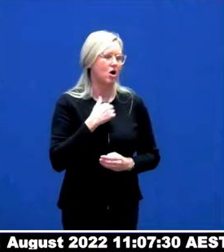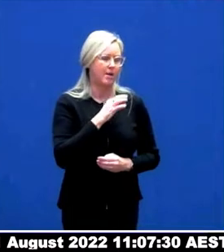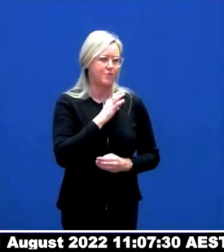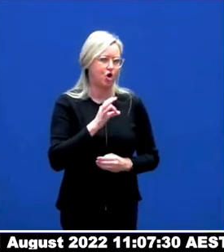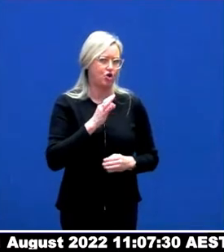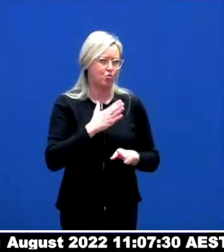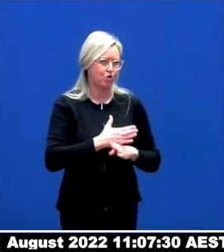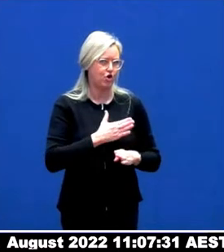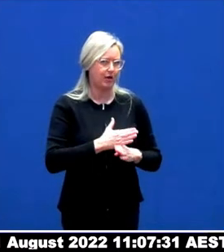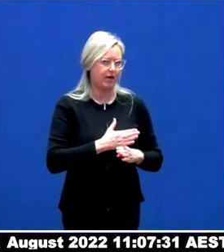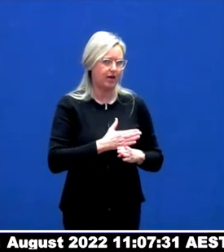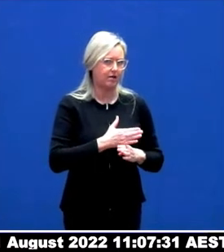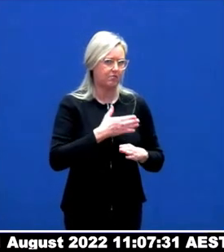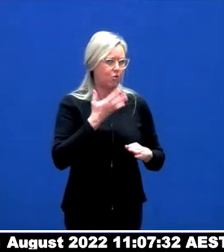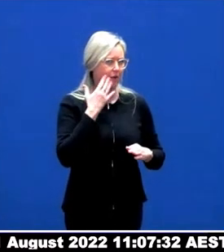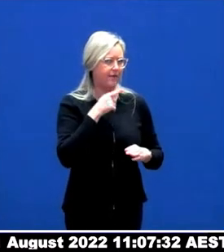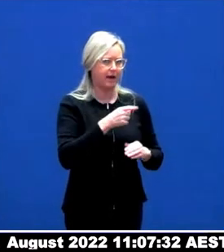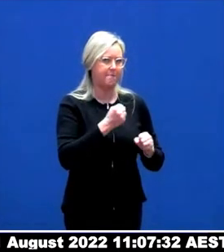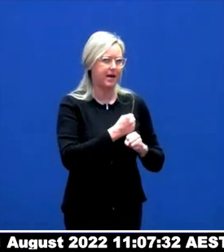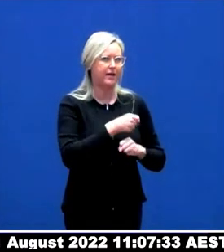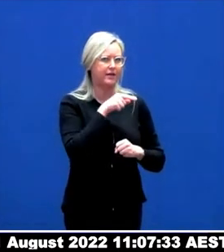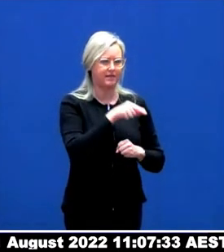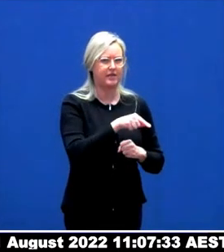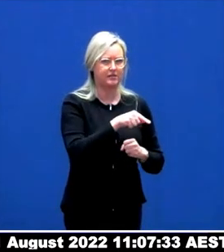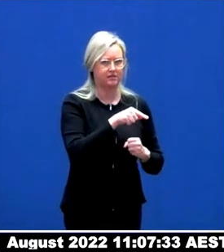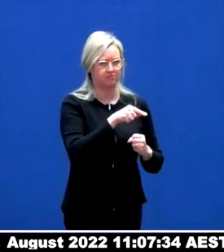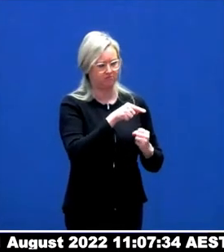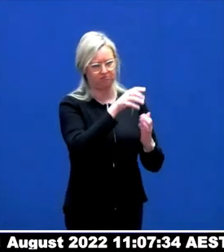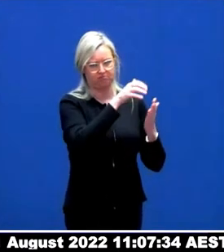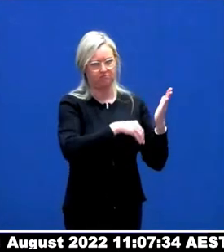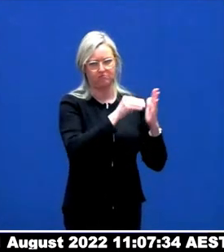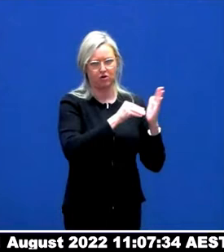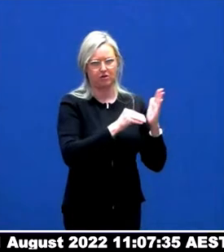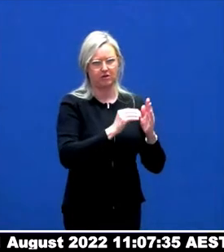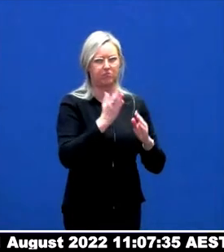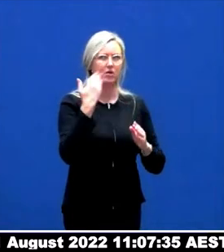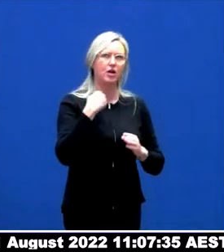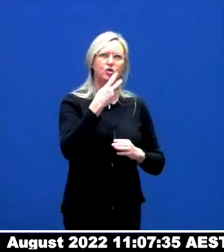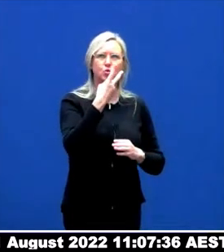This current Agreement was developed through the course of 2016, '17, early '18, so not